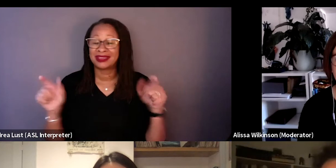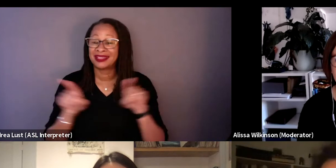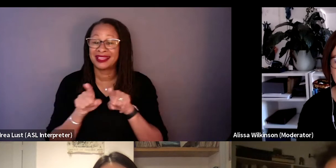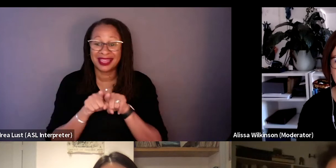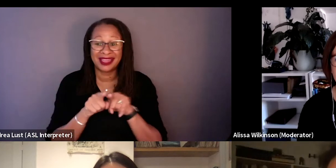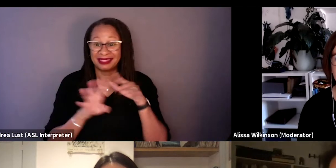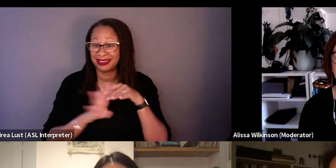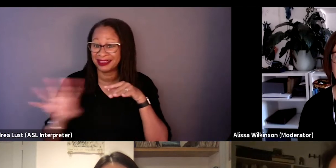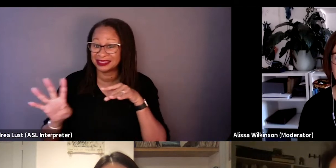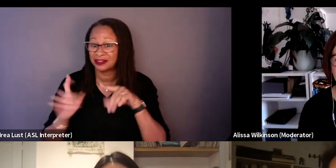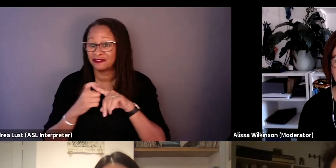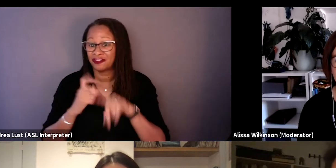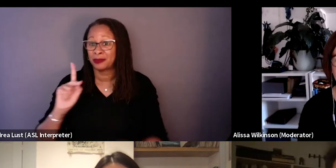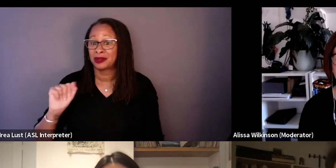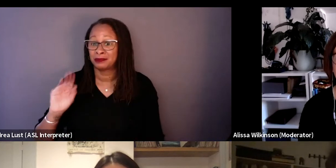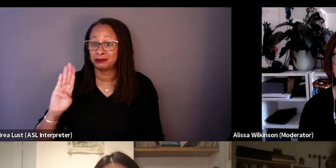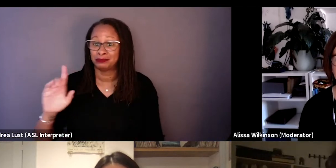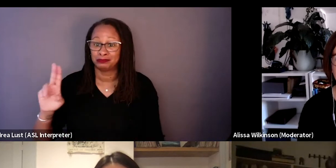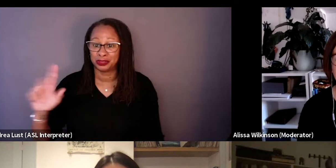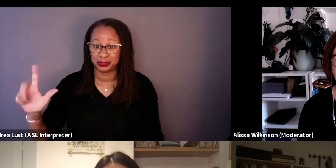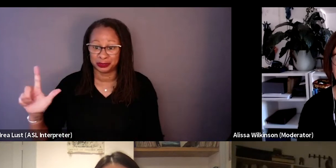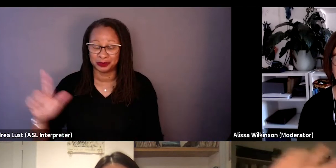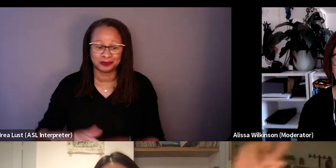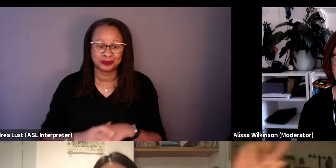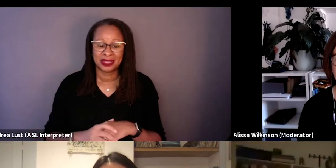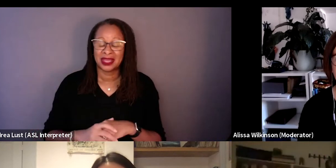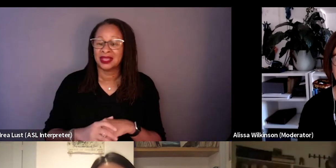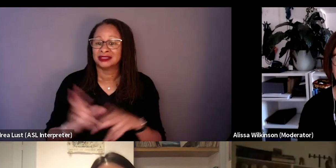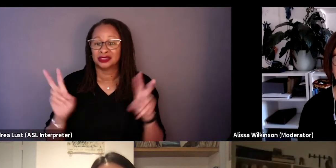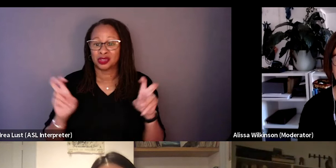which kind of determines act two, how much of energy are you able